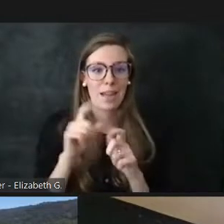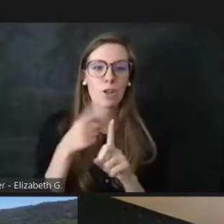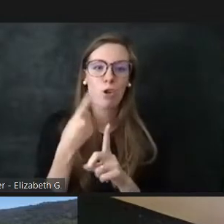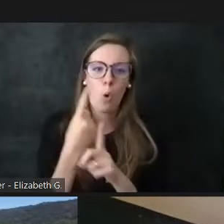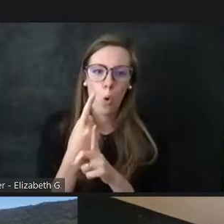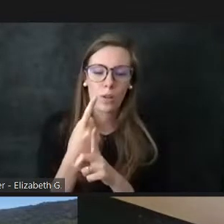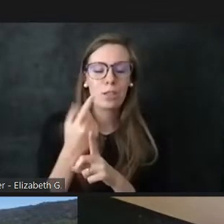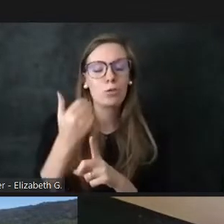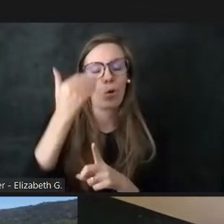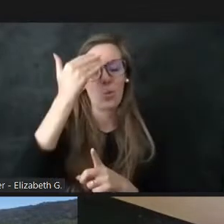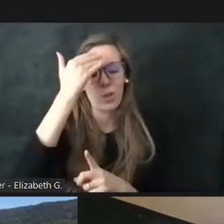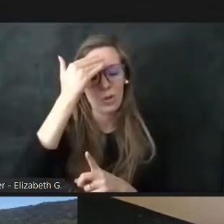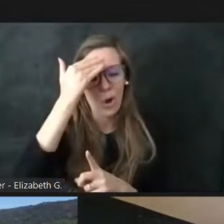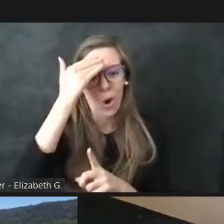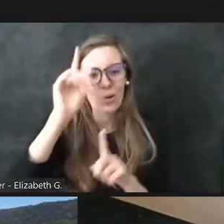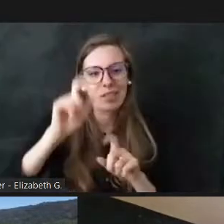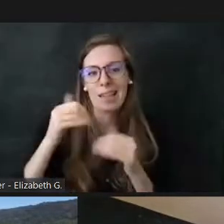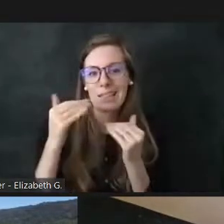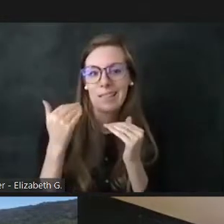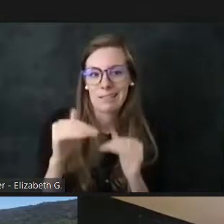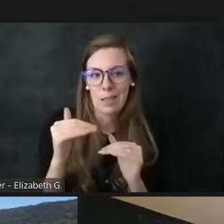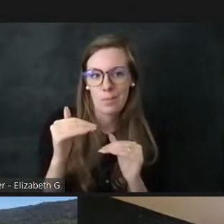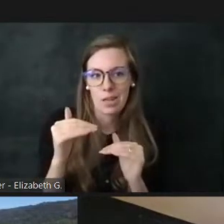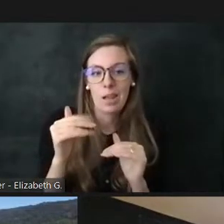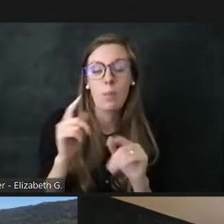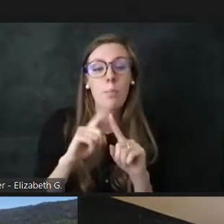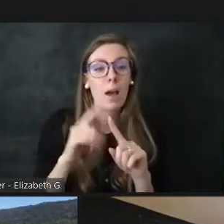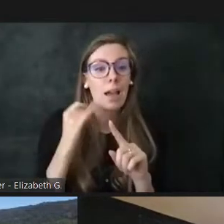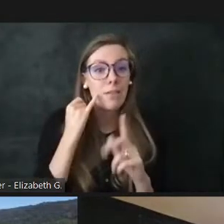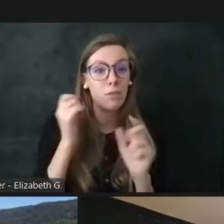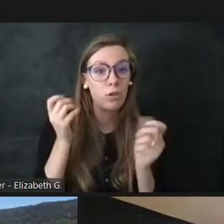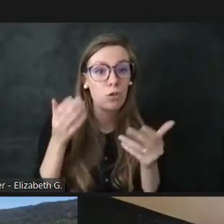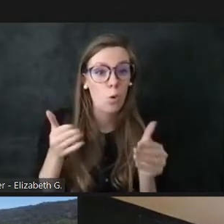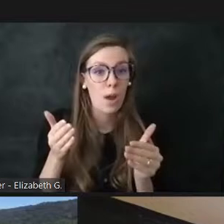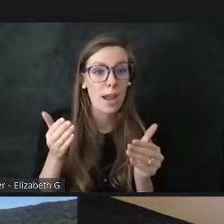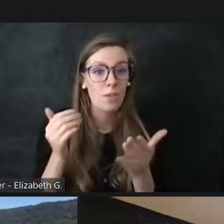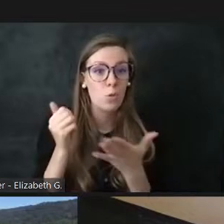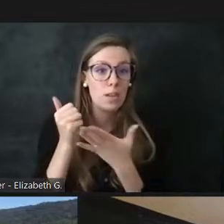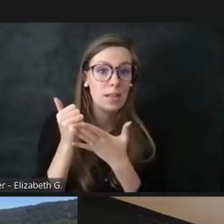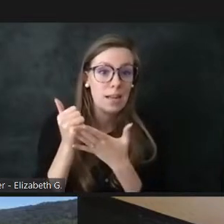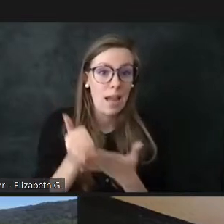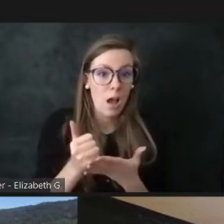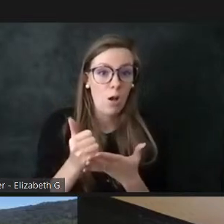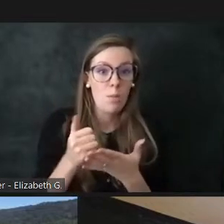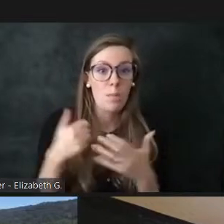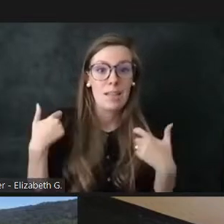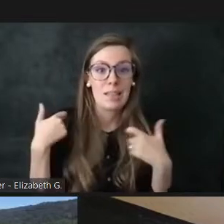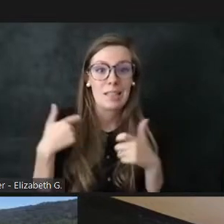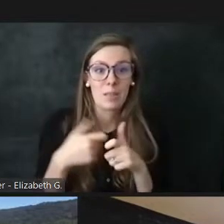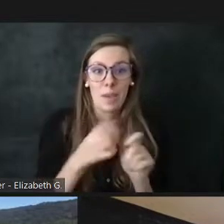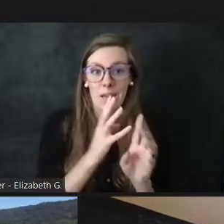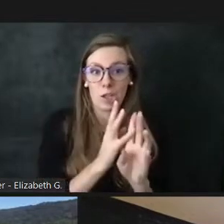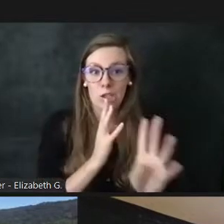But if there is a way that we can help if our Spanish line can help you to get an appointment.